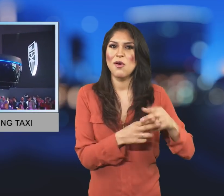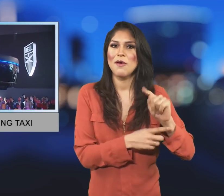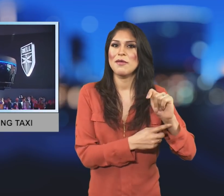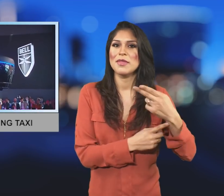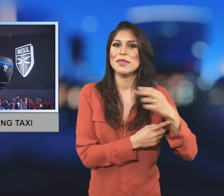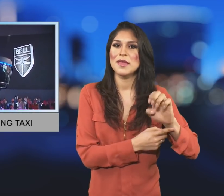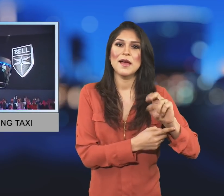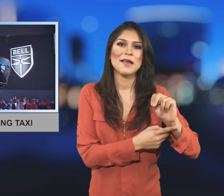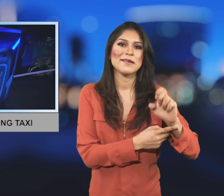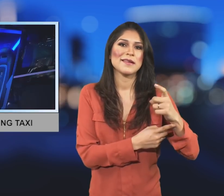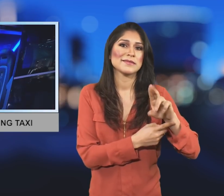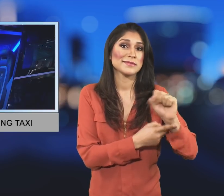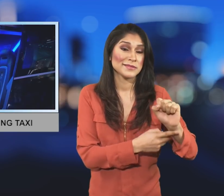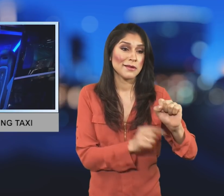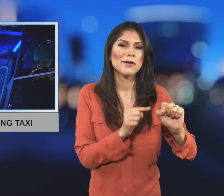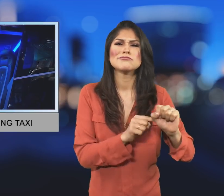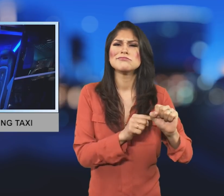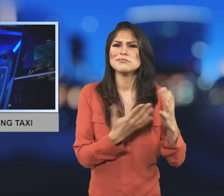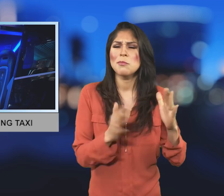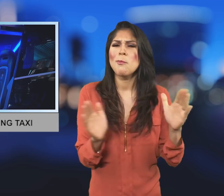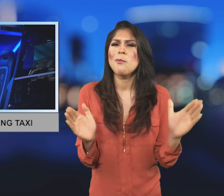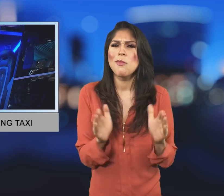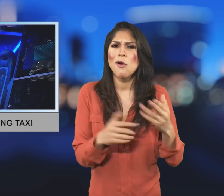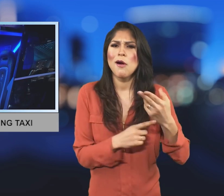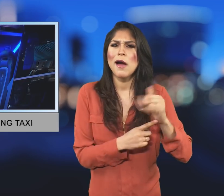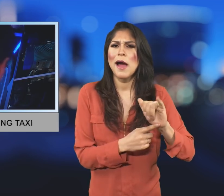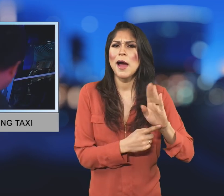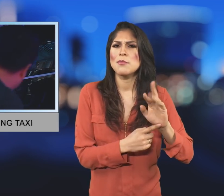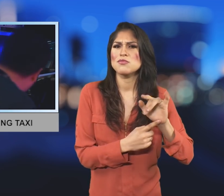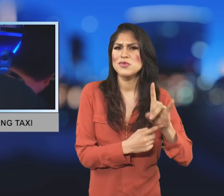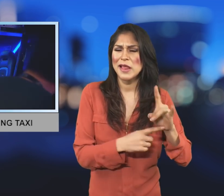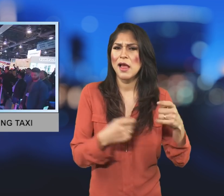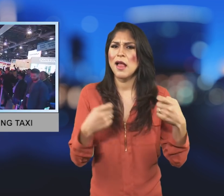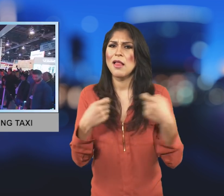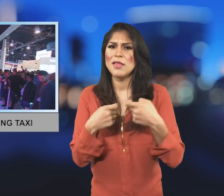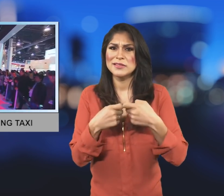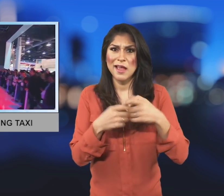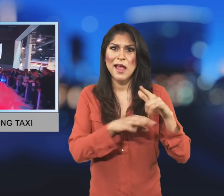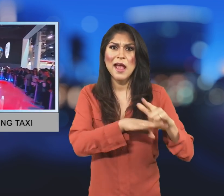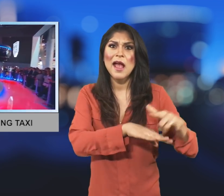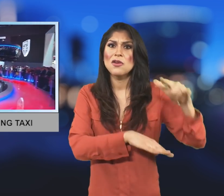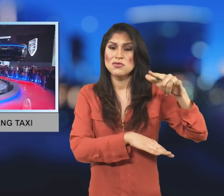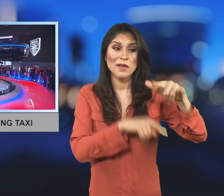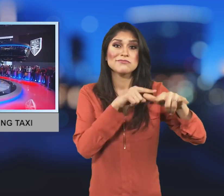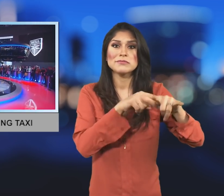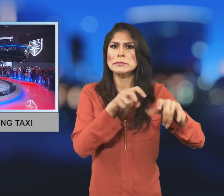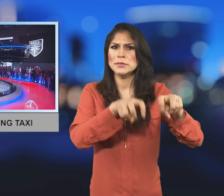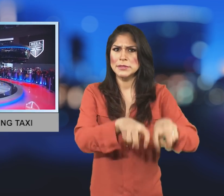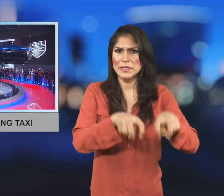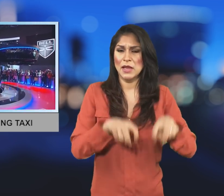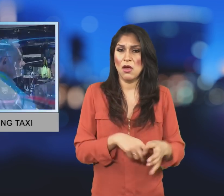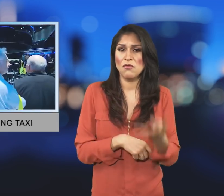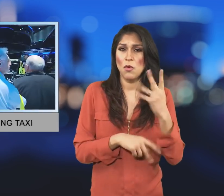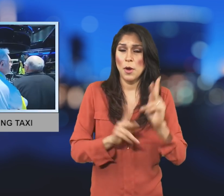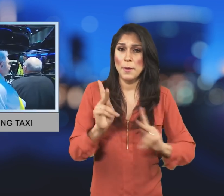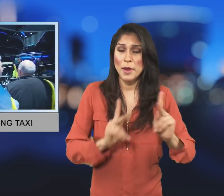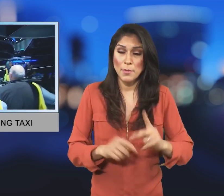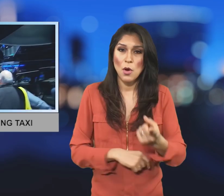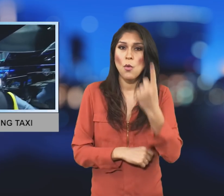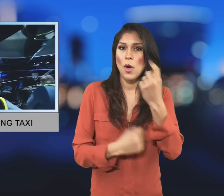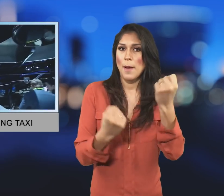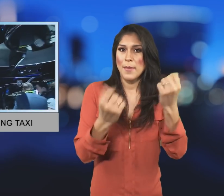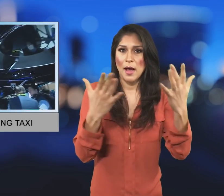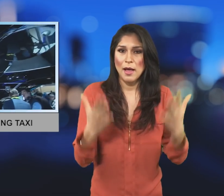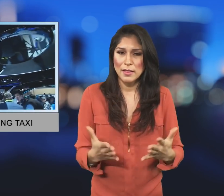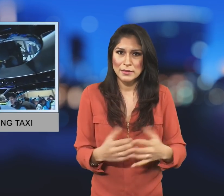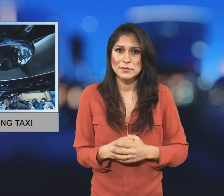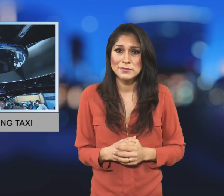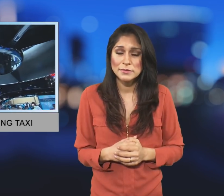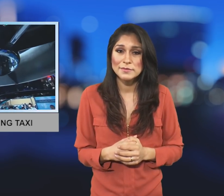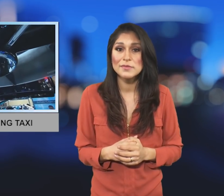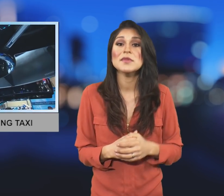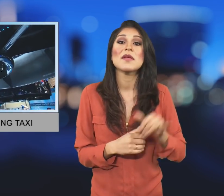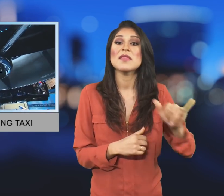The Nexus is a small hybrid-electric aircraft that can seat four passengers and a pilot.